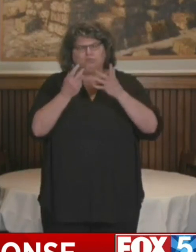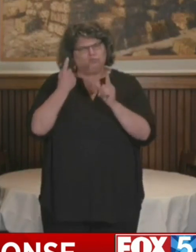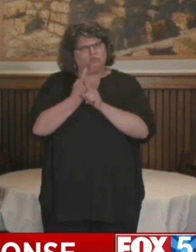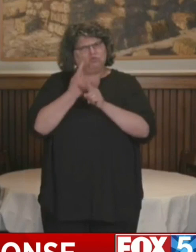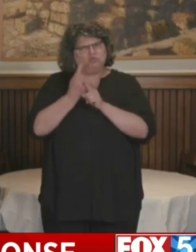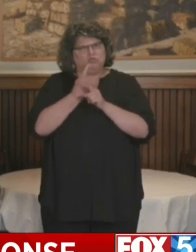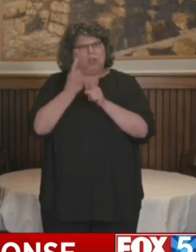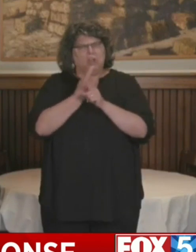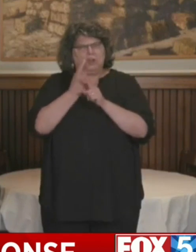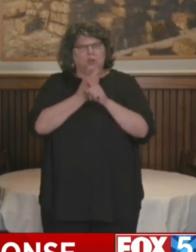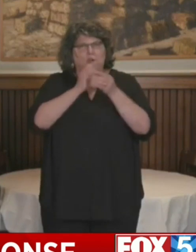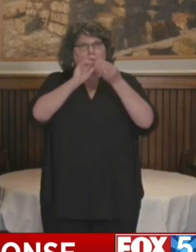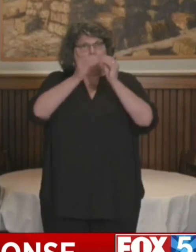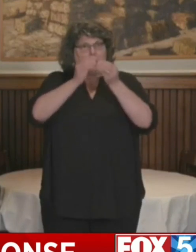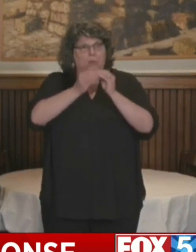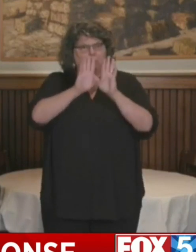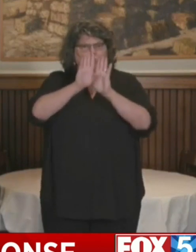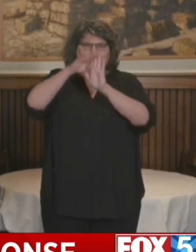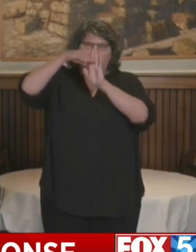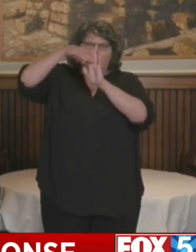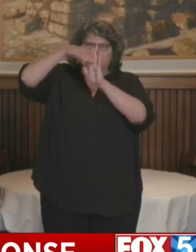GETTING IT OUT. AND WE ARE